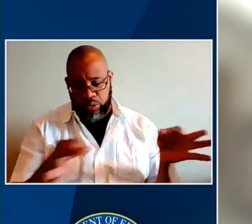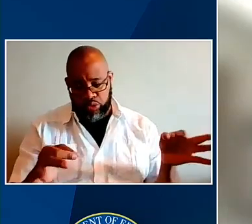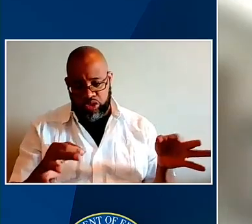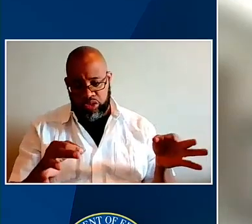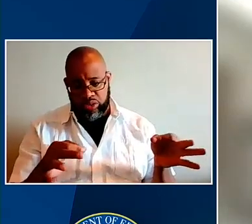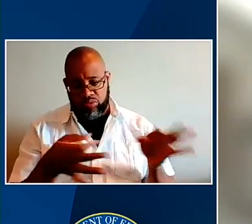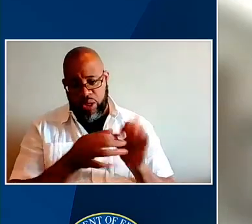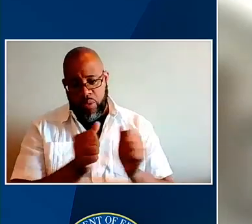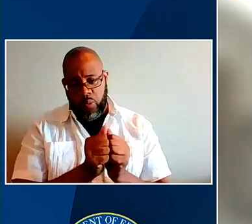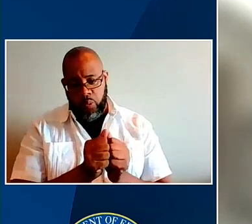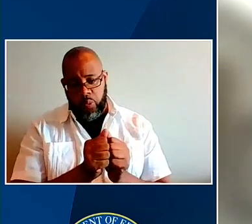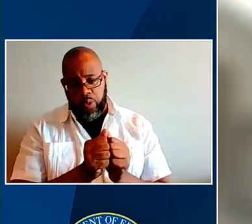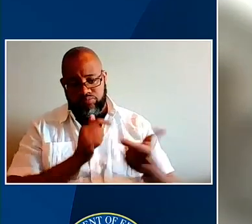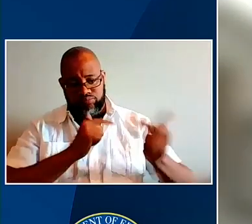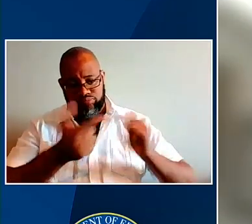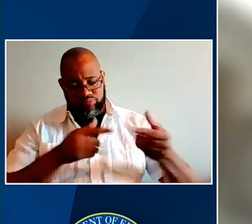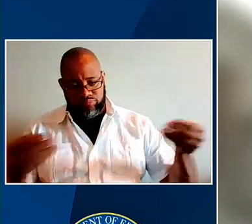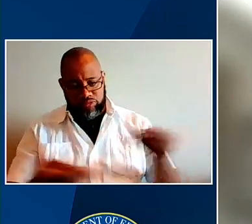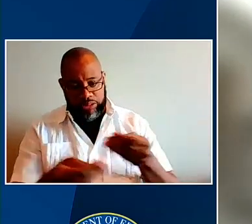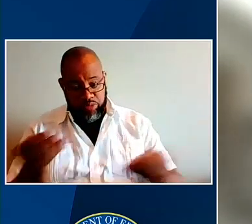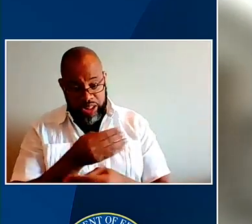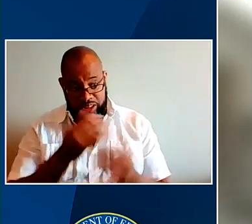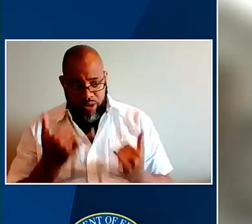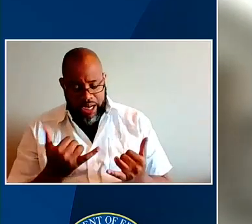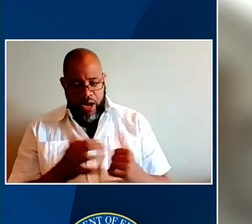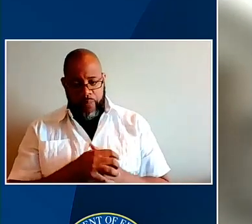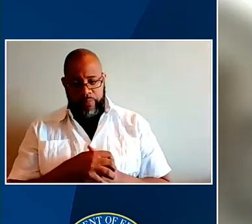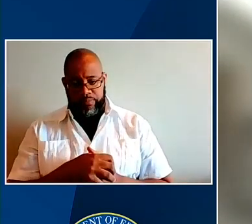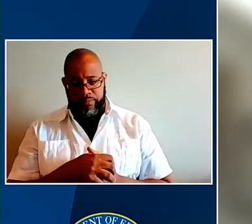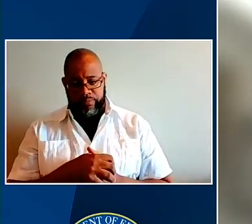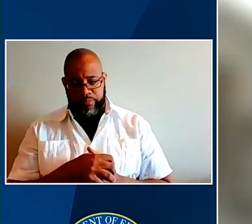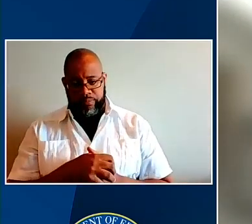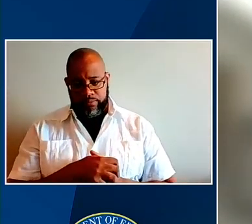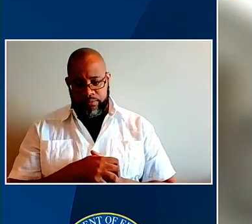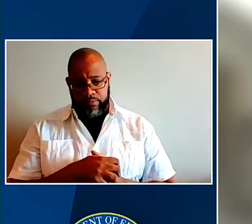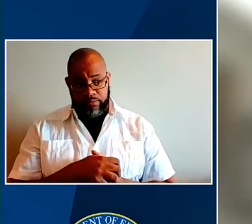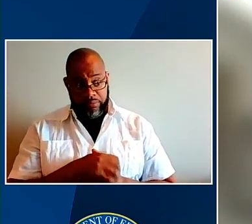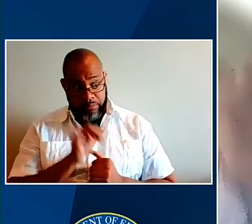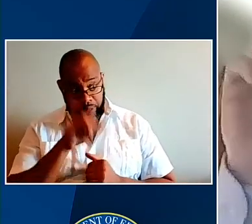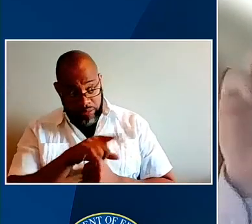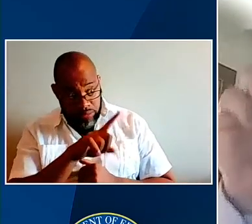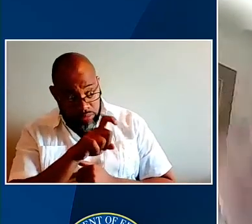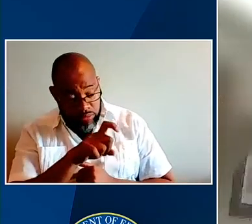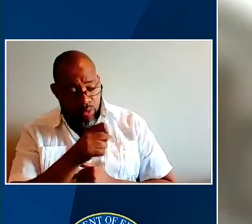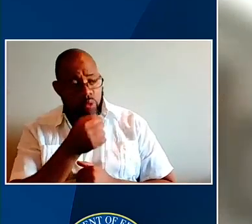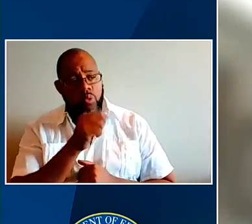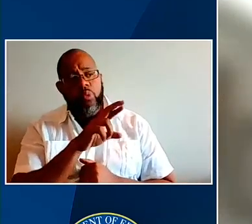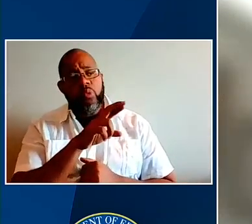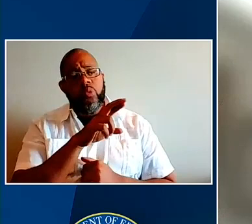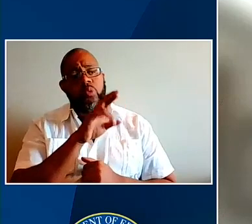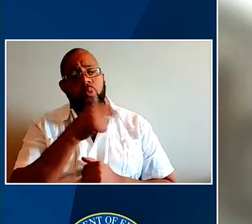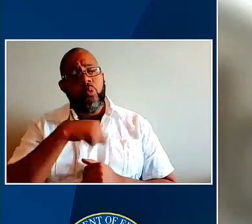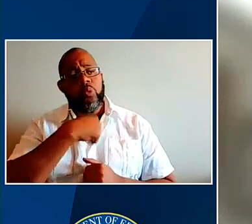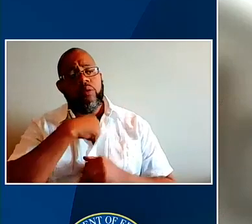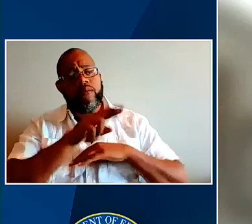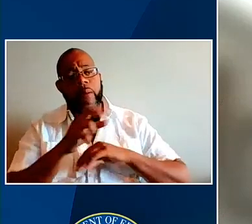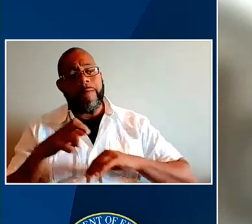reciprocity right now anyway, is it? Or is that- are we referring back to- I'm a